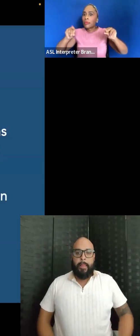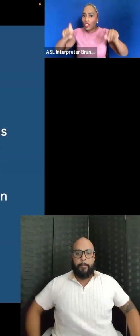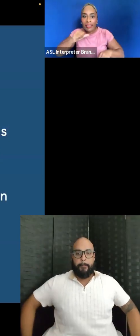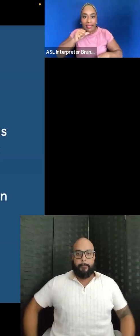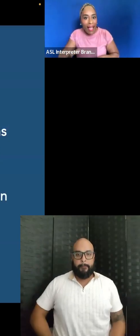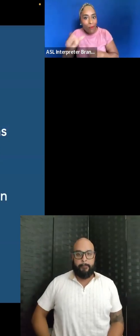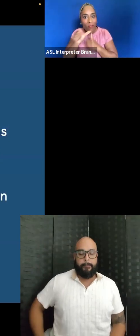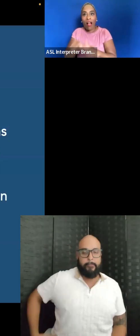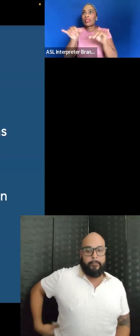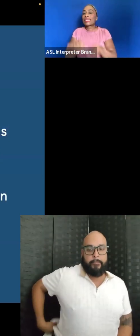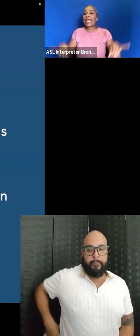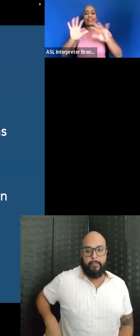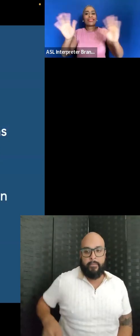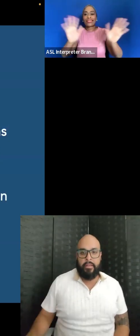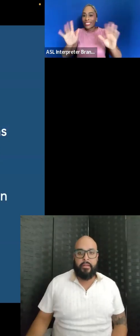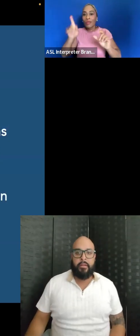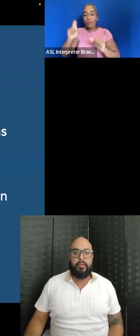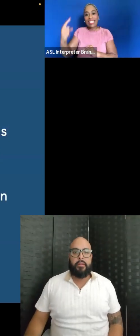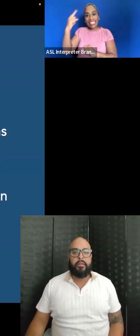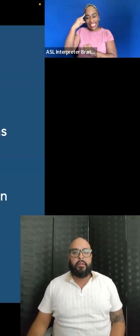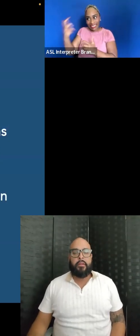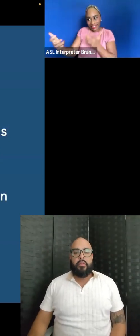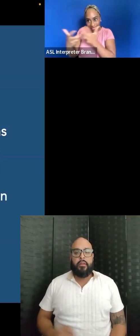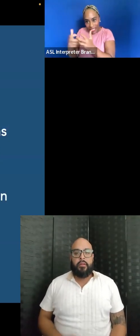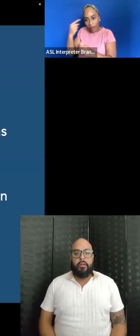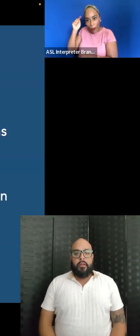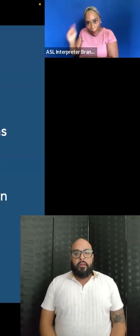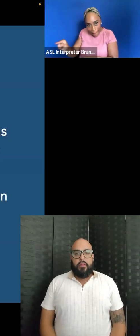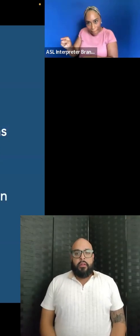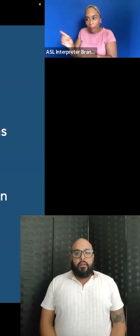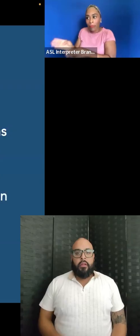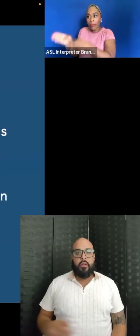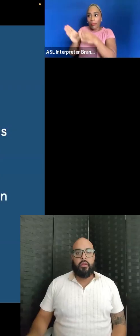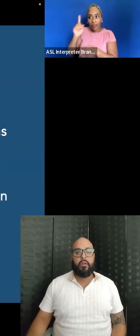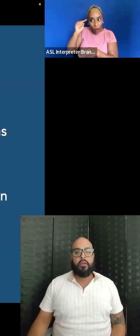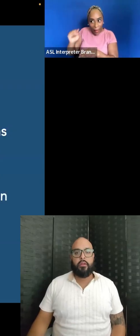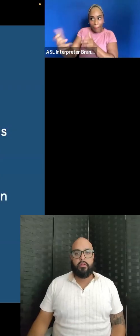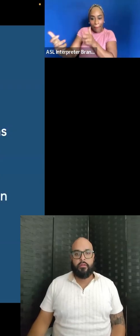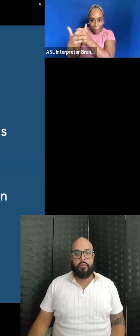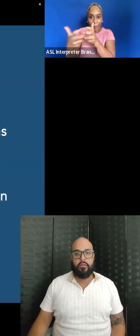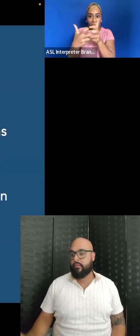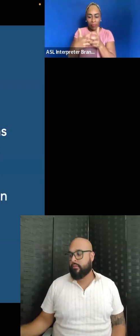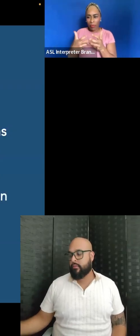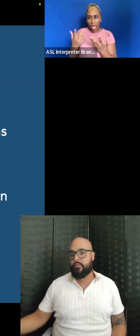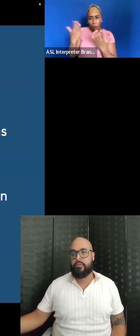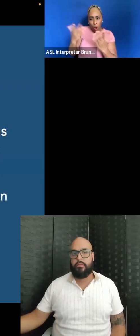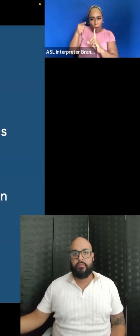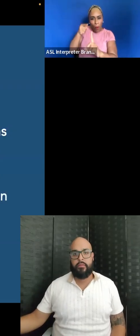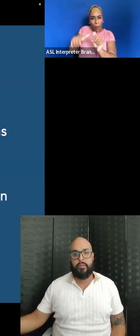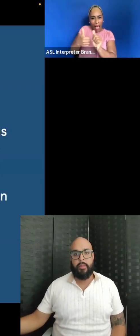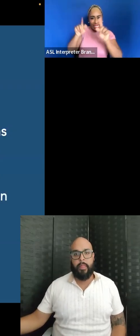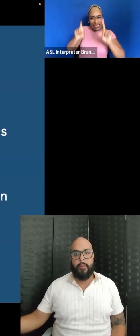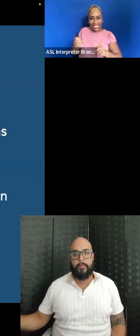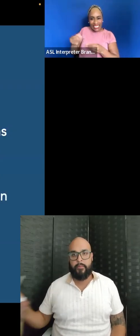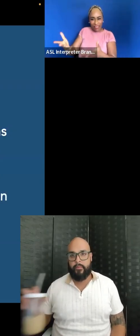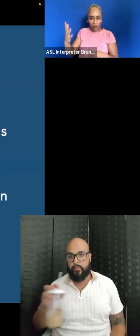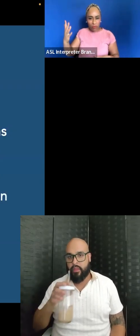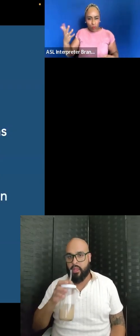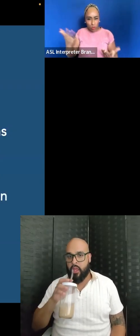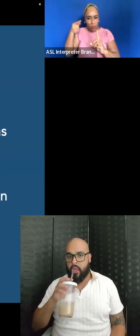You have to think about what tests are going to be appropriate, what you're trying to get from each test. Like what's the purpose in giving the test? We're not just giving it to give it.